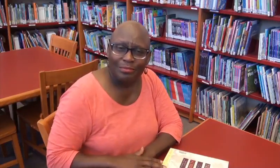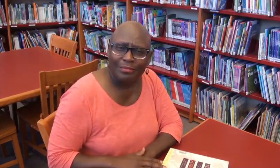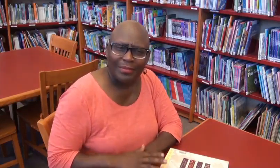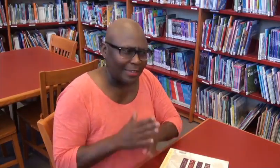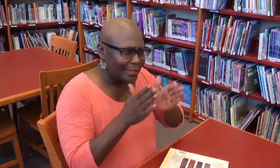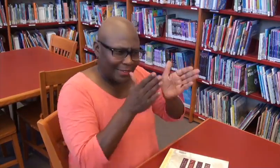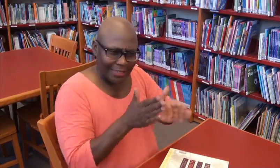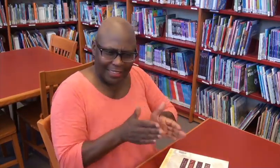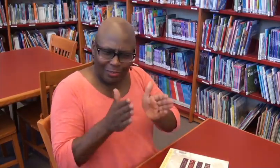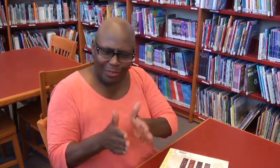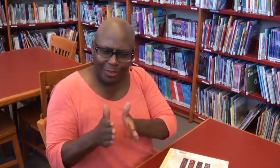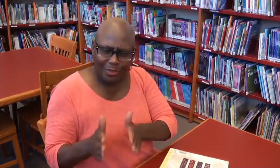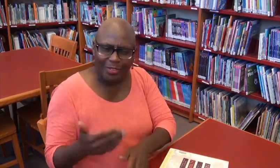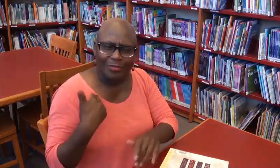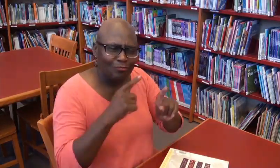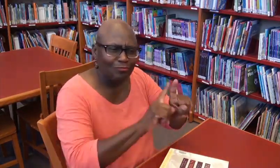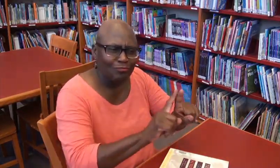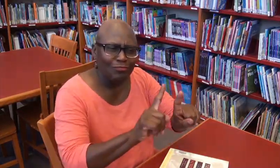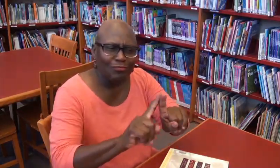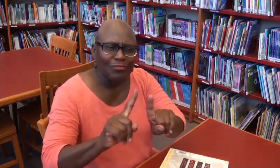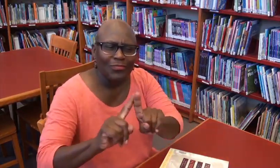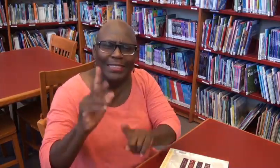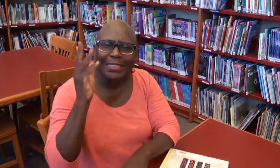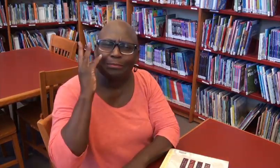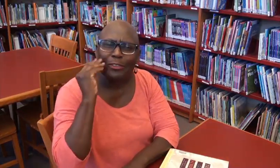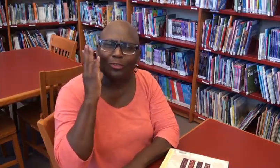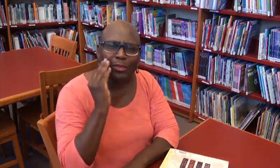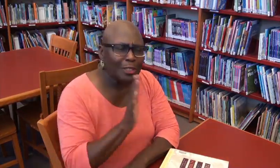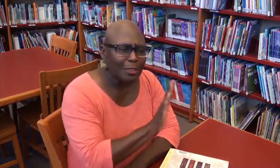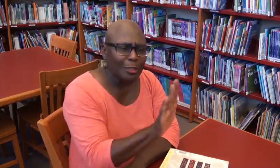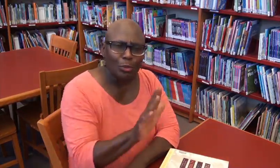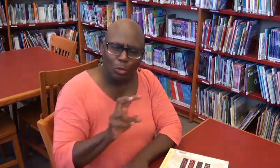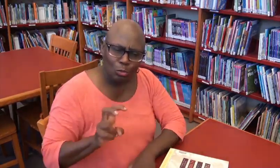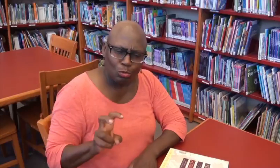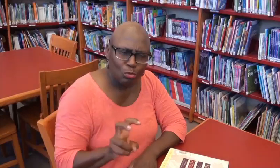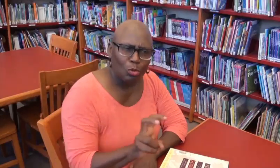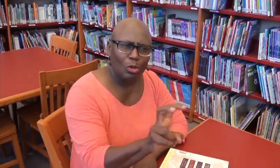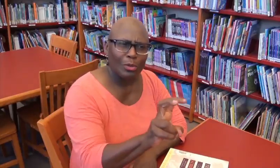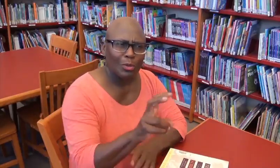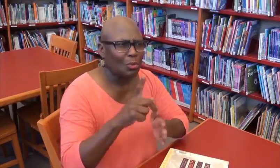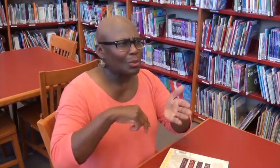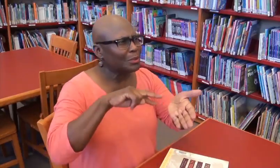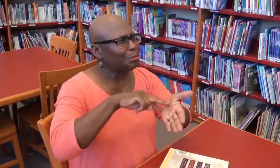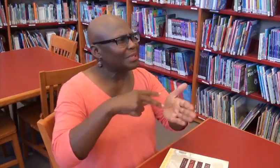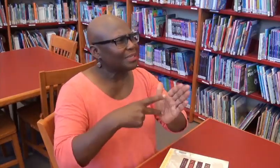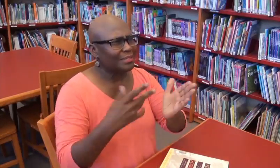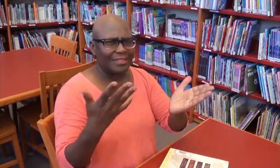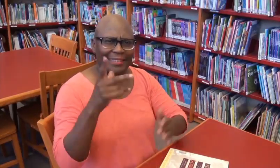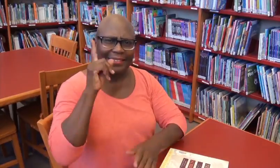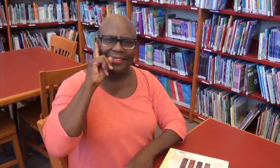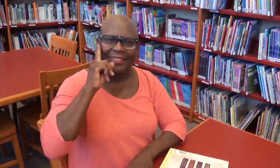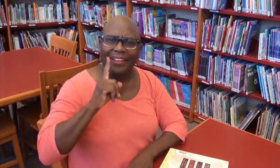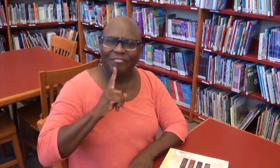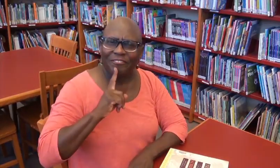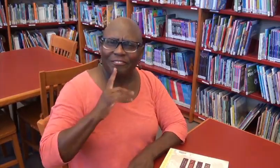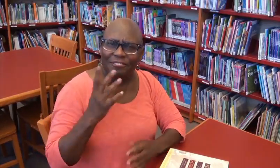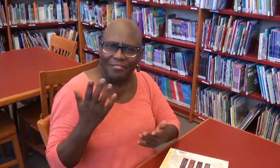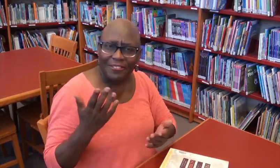that each Deaf person must go on their own journey of self­discovery to understand